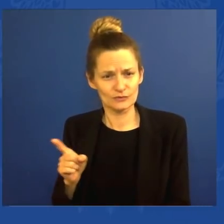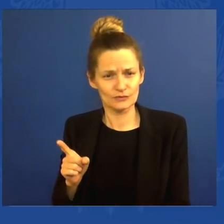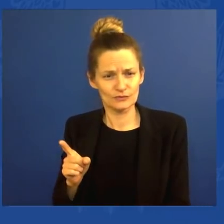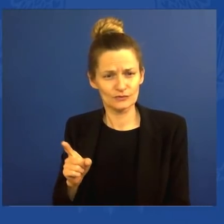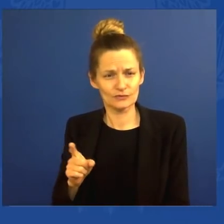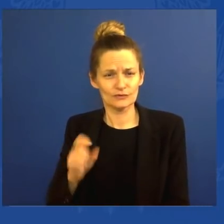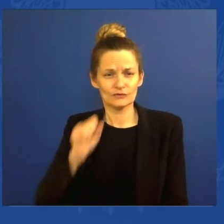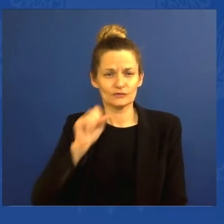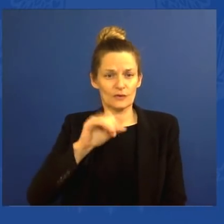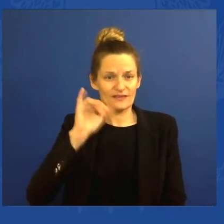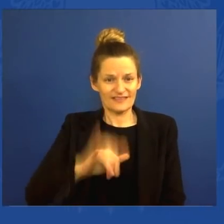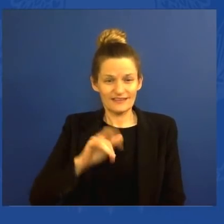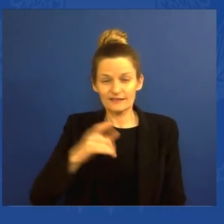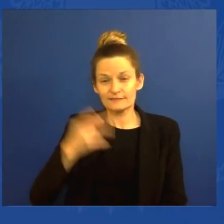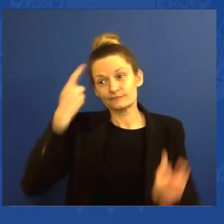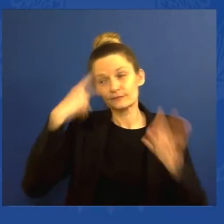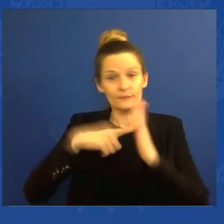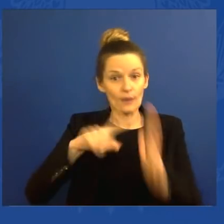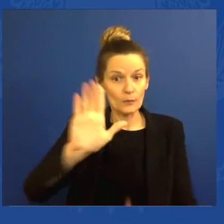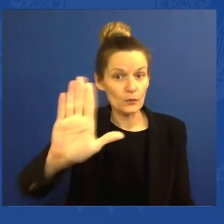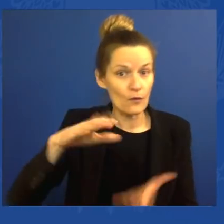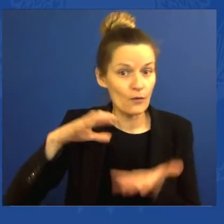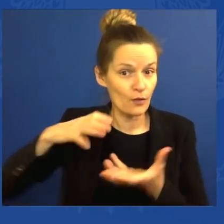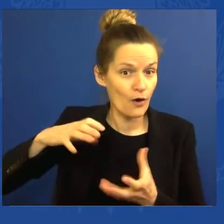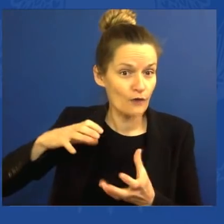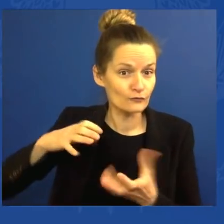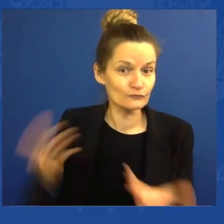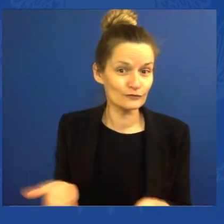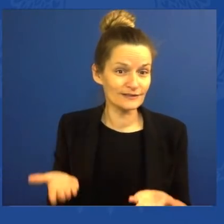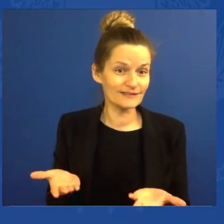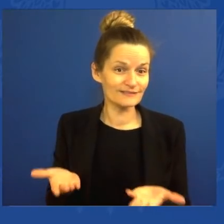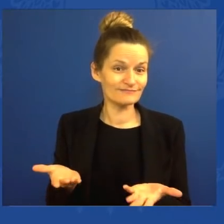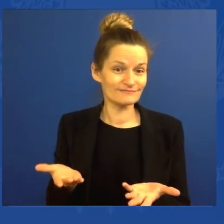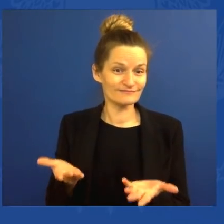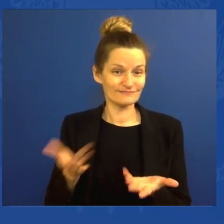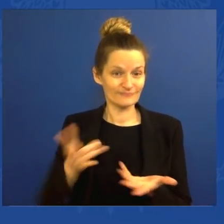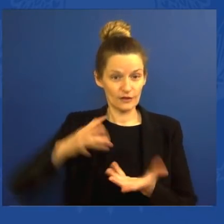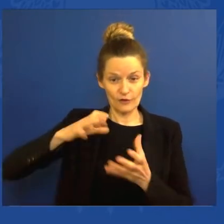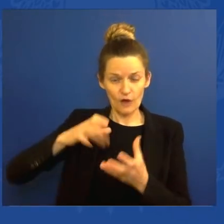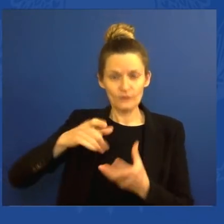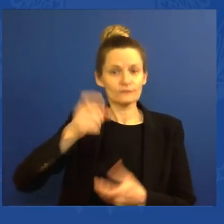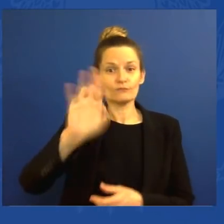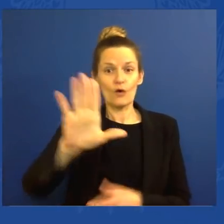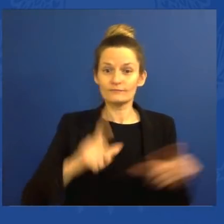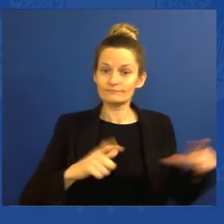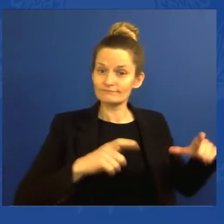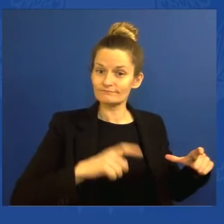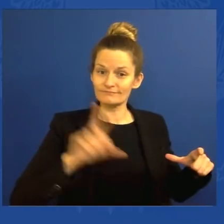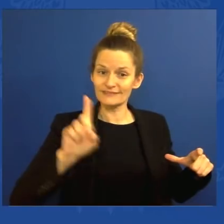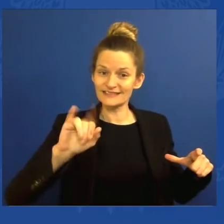or cooking in the home, or using it to store your food and medicine during these very challenging times.